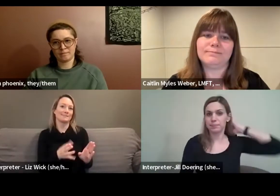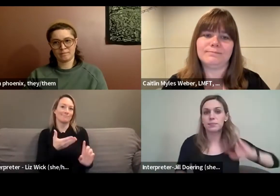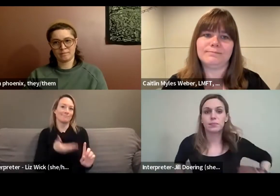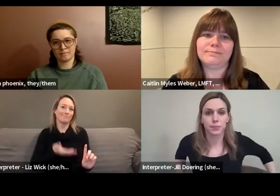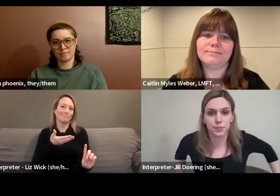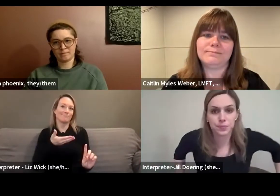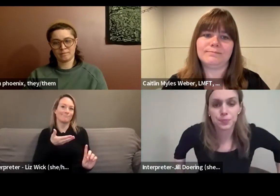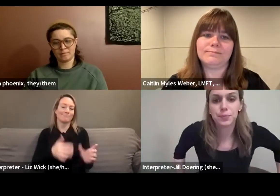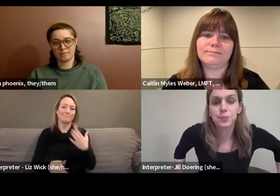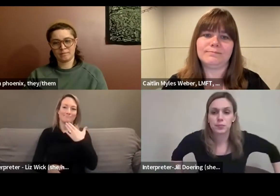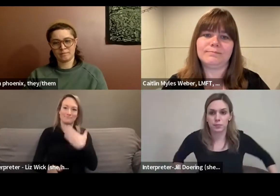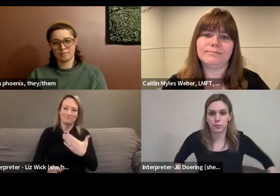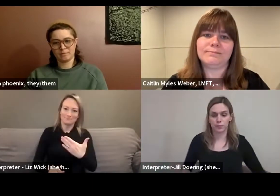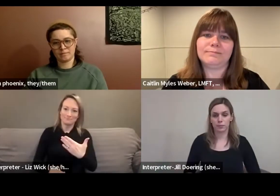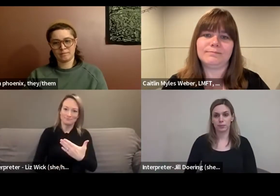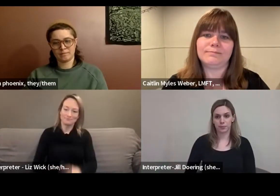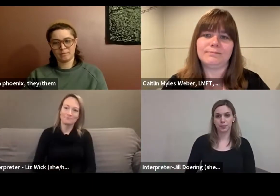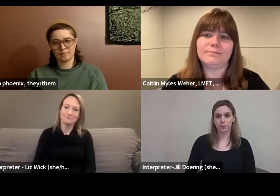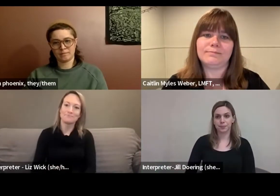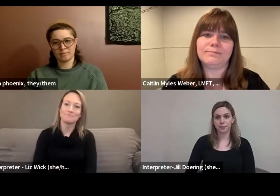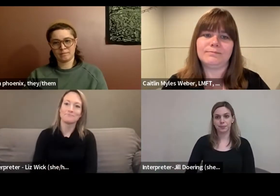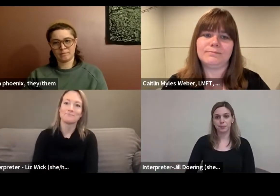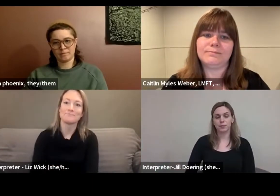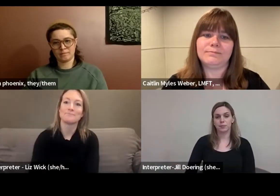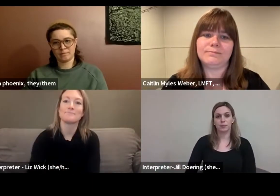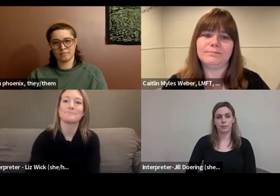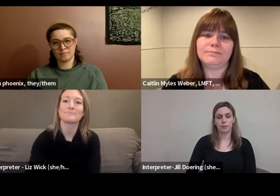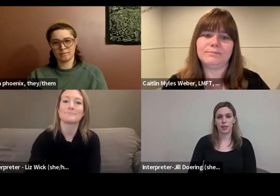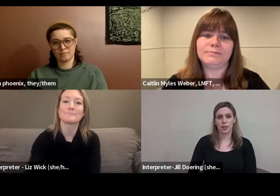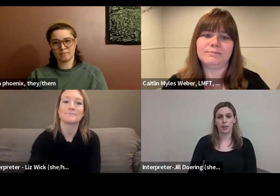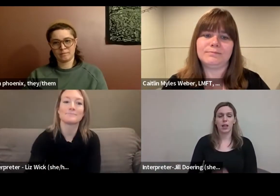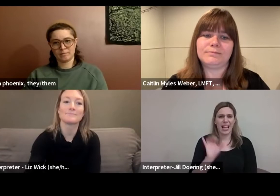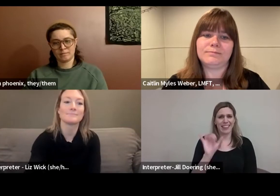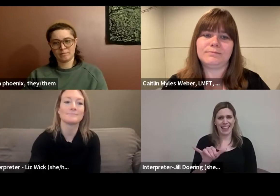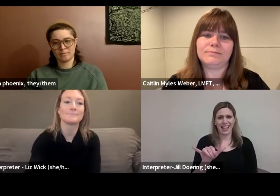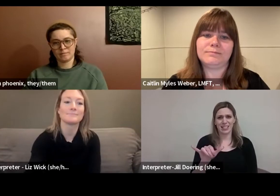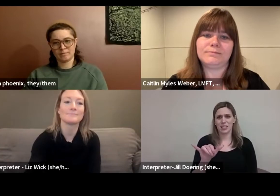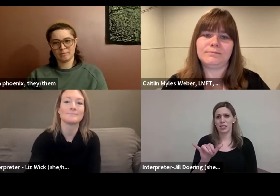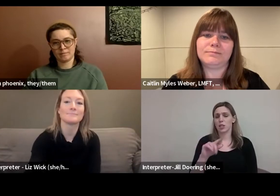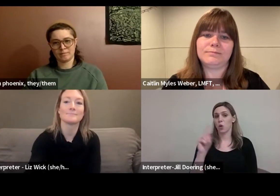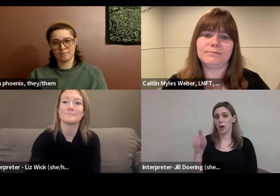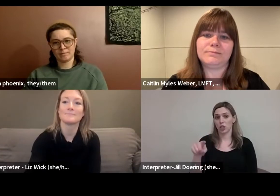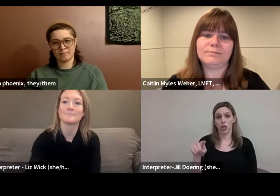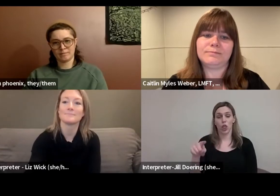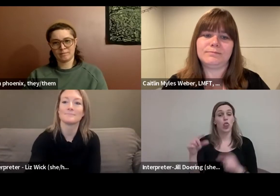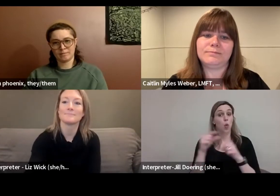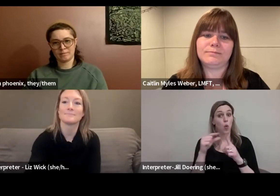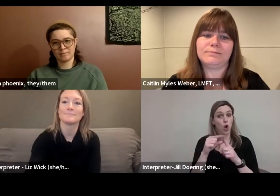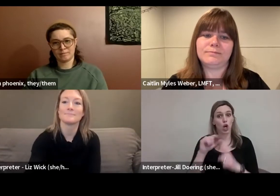And I think that's kind of the root of this question, right? Is that you know, the word doesn't mean a whole lot. I mean the concepts mean a lot,